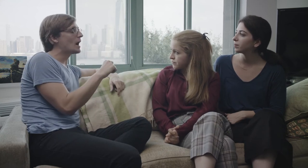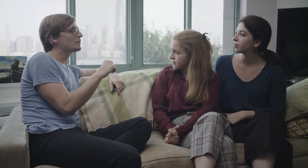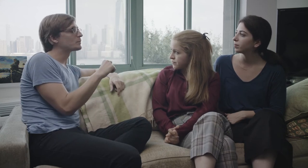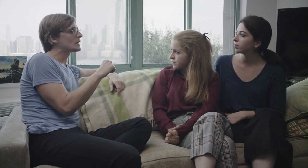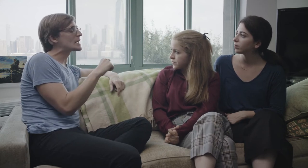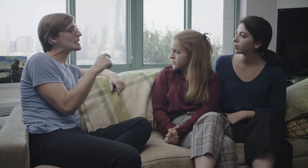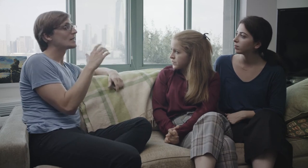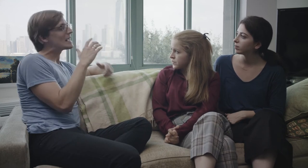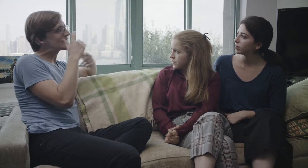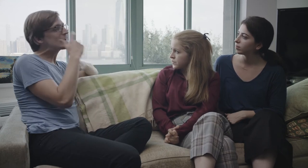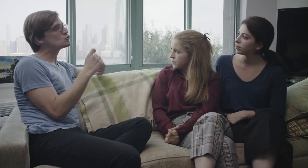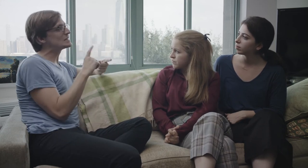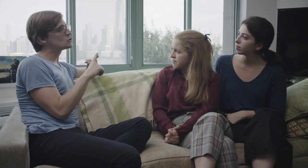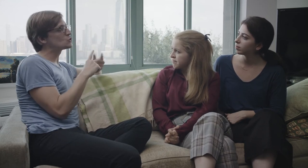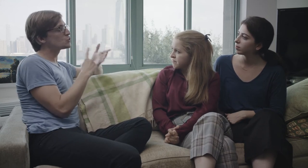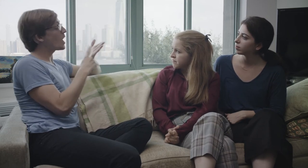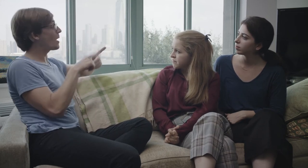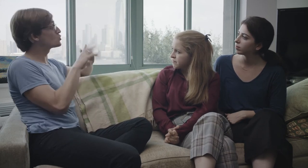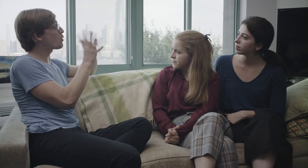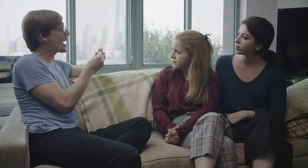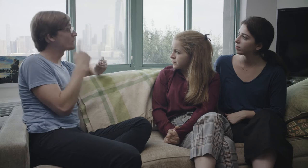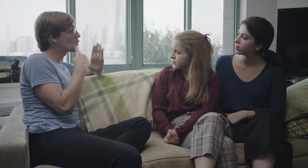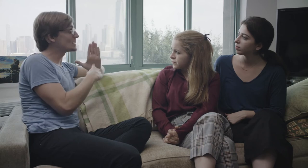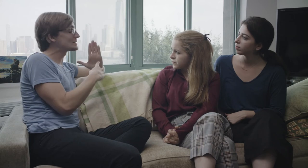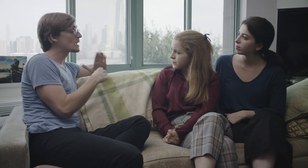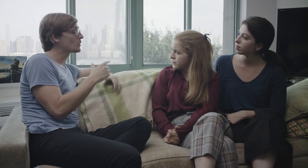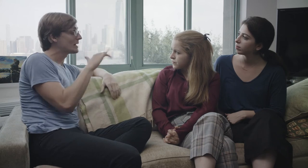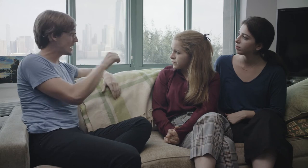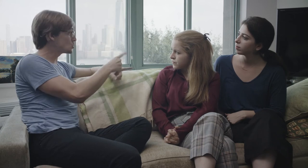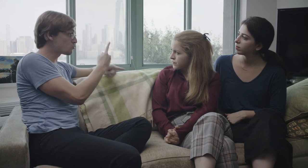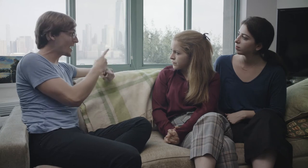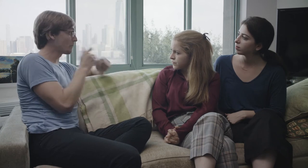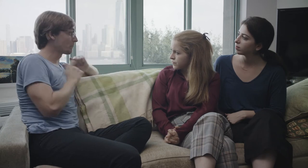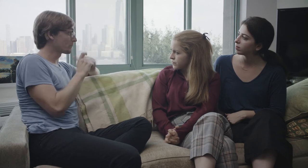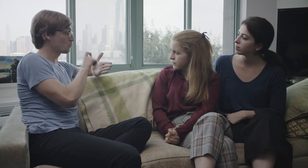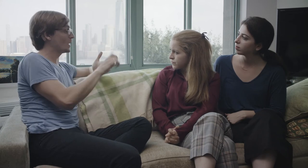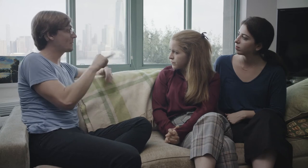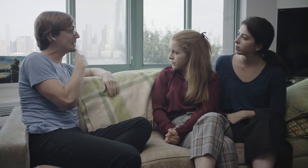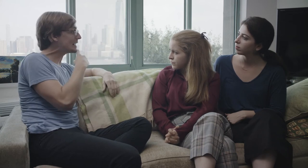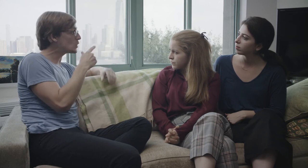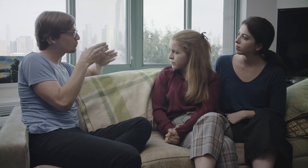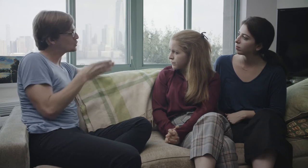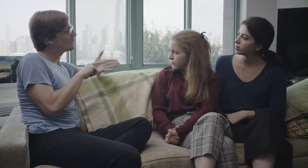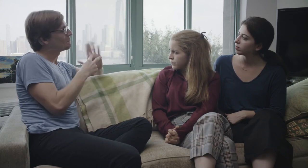It is, yes, exactly. It's interesting to talk about Tribes, for example, 'cause you're right, yes, it was written by a person who is not deaf,